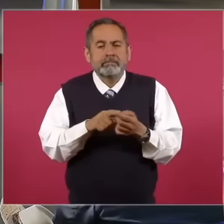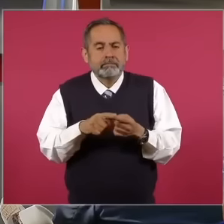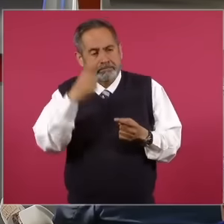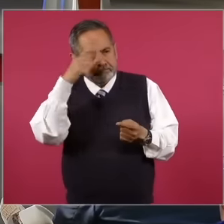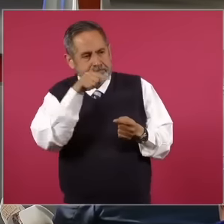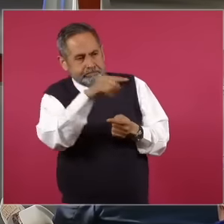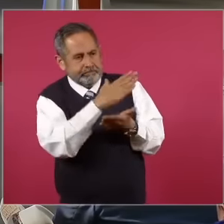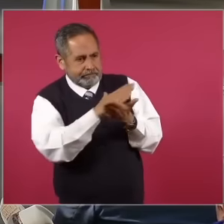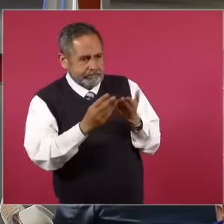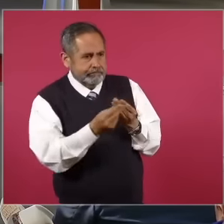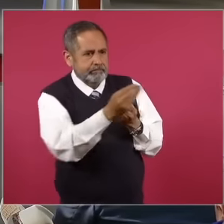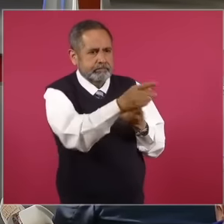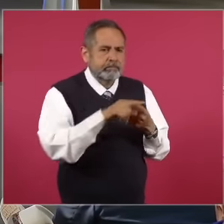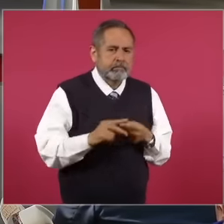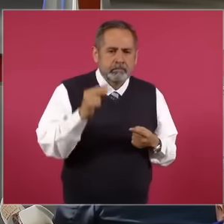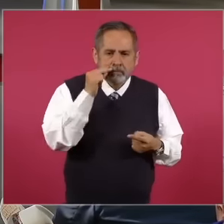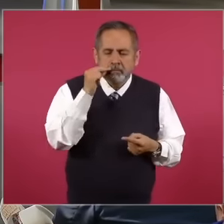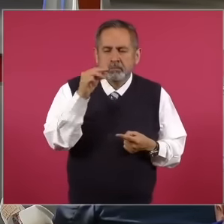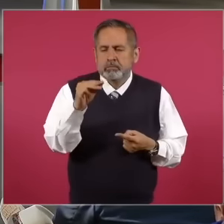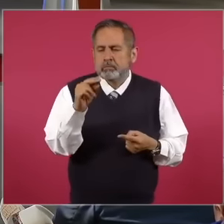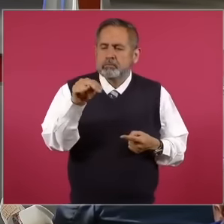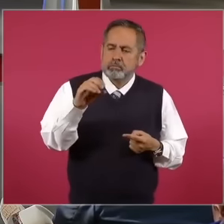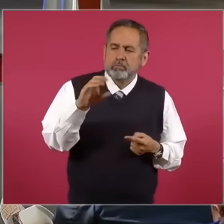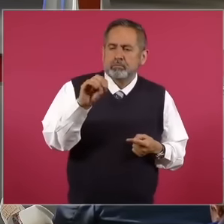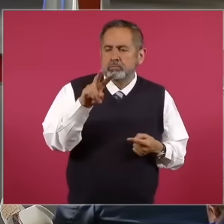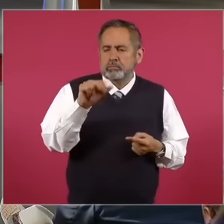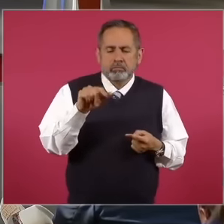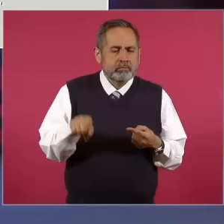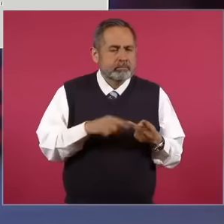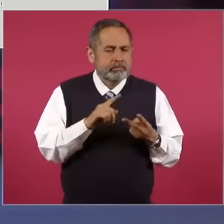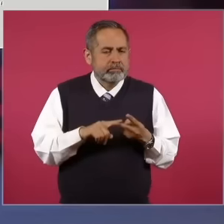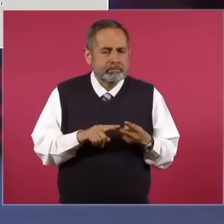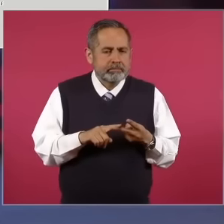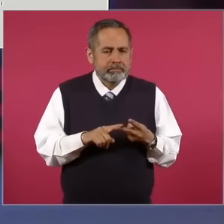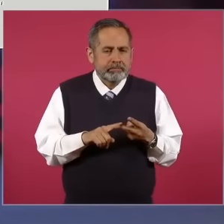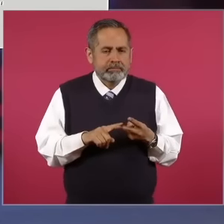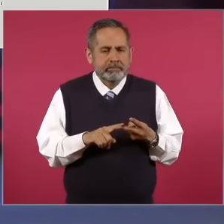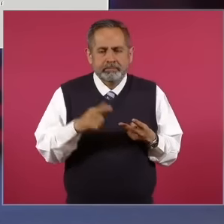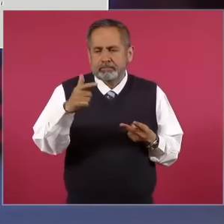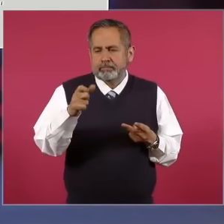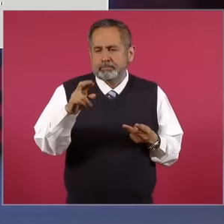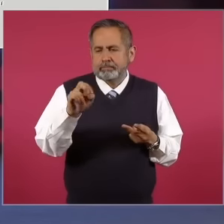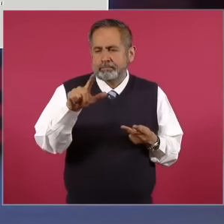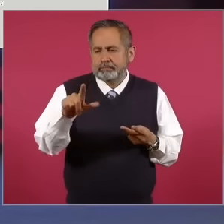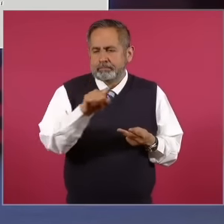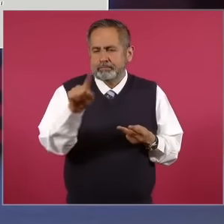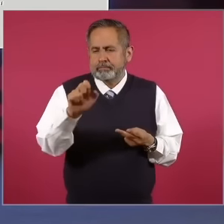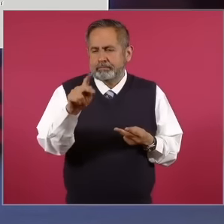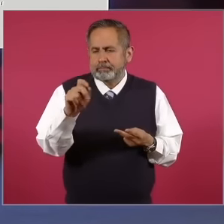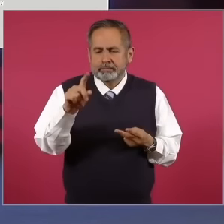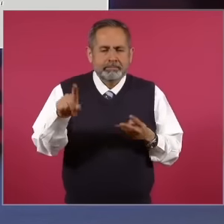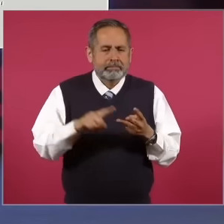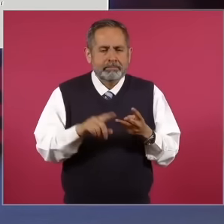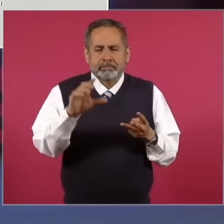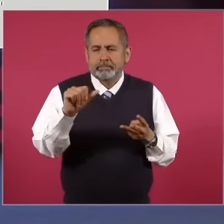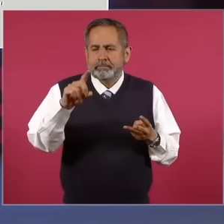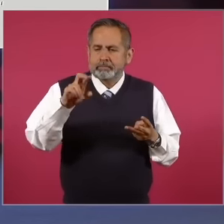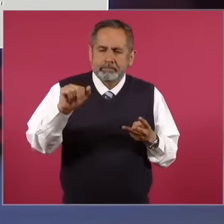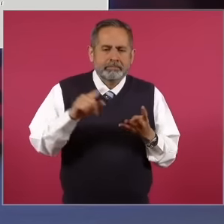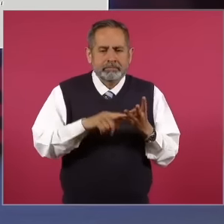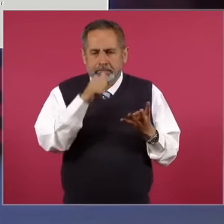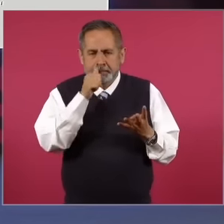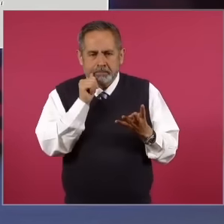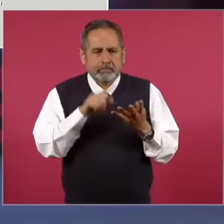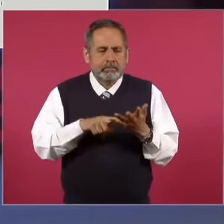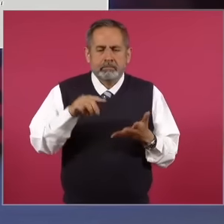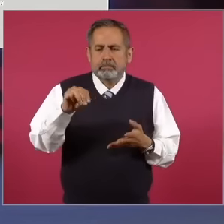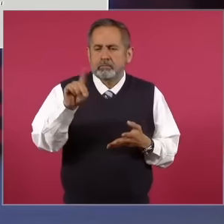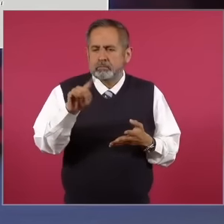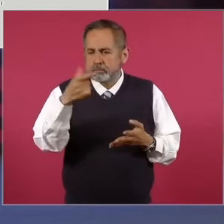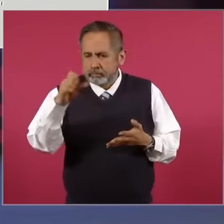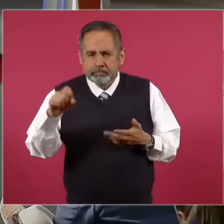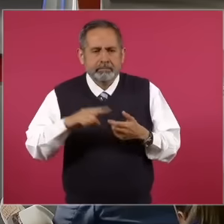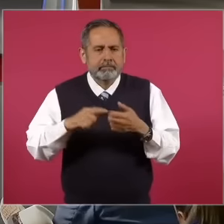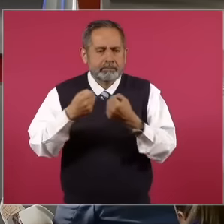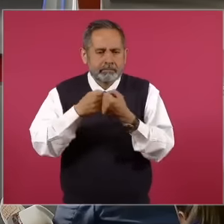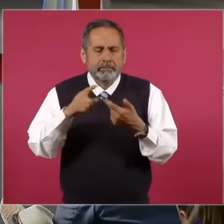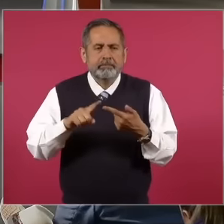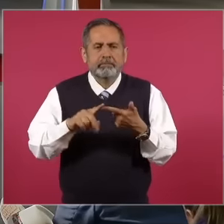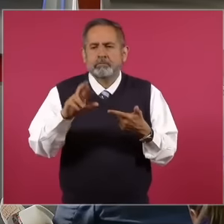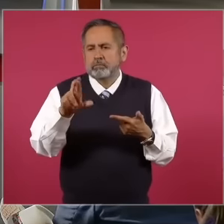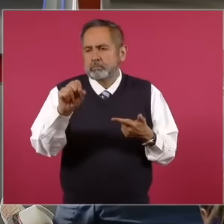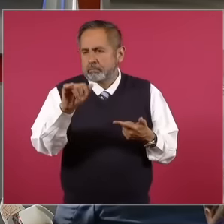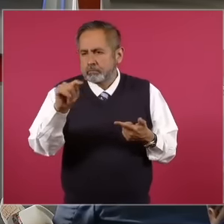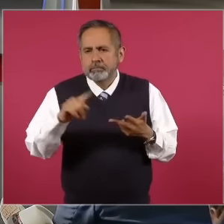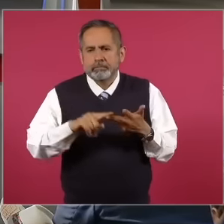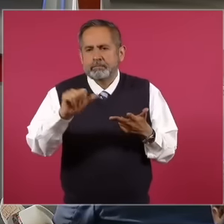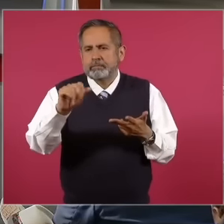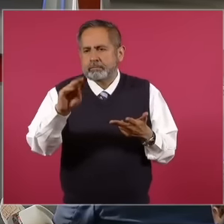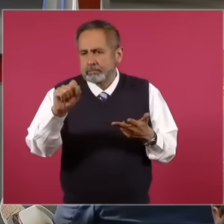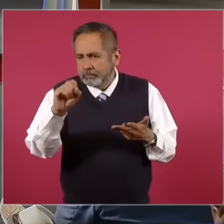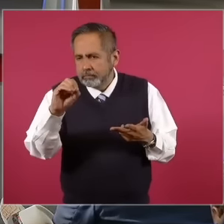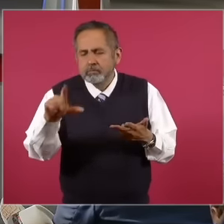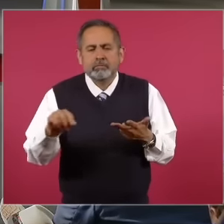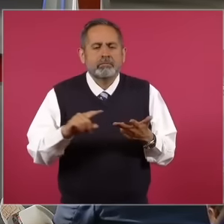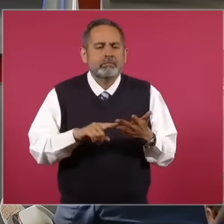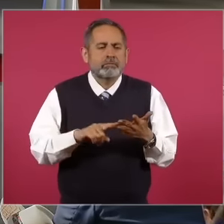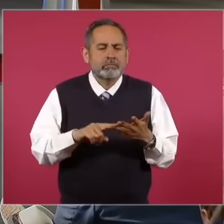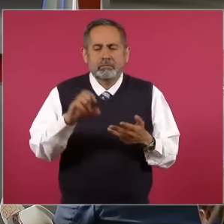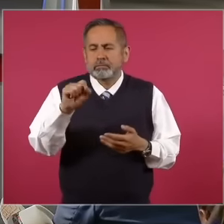Monclova General Cepeda Candela Juárez musquis border Rosita Abasolo Escobedo